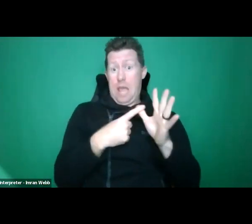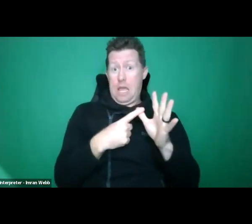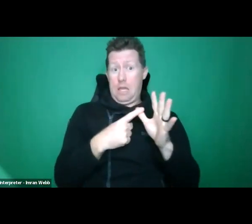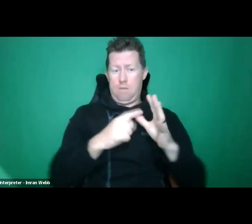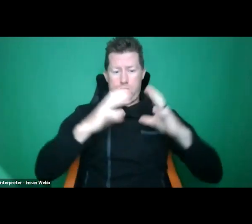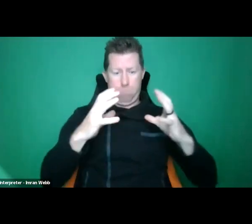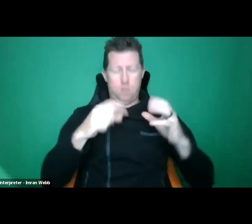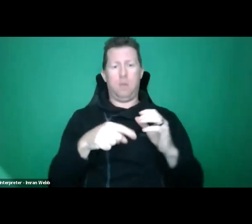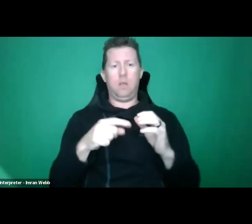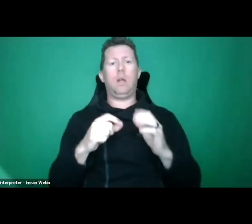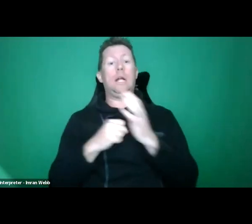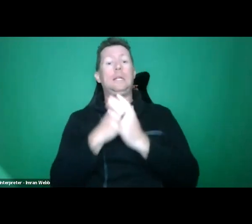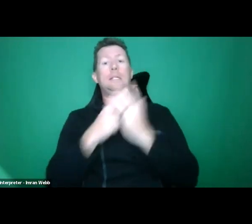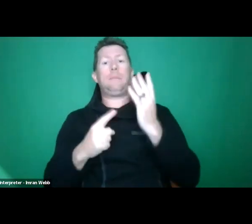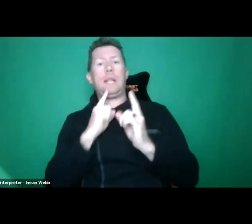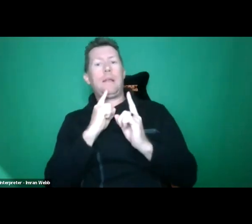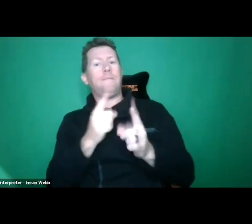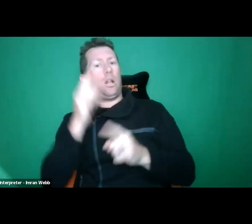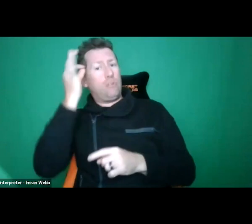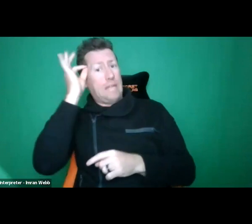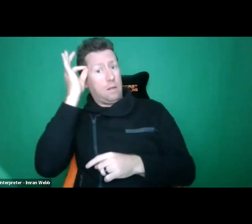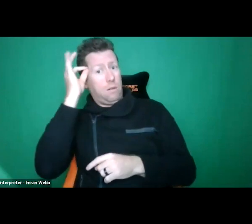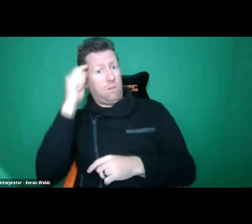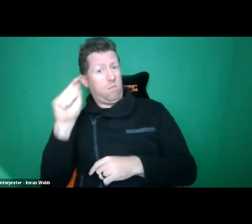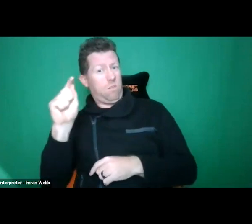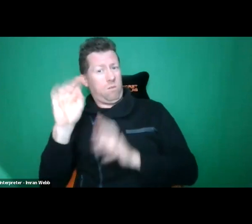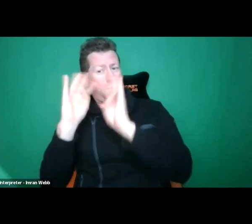the Disability Advisory Council